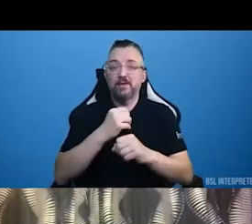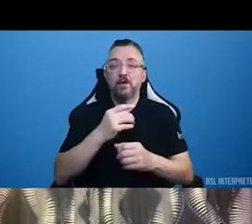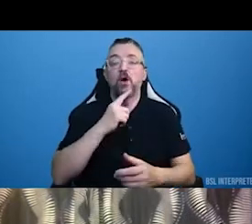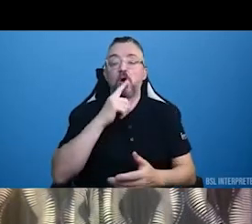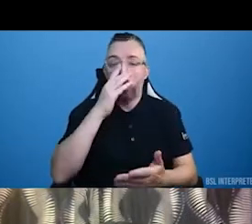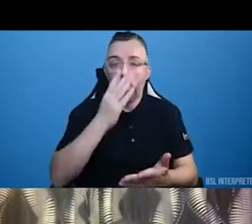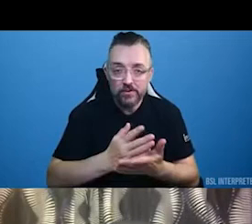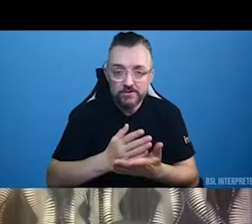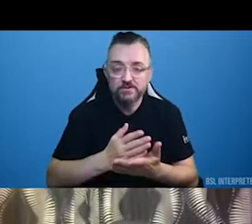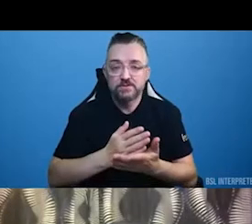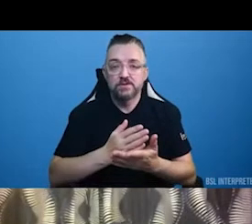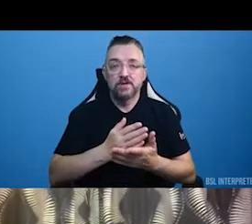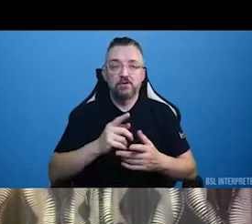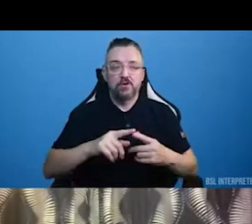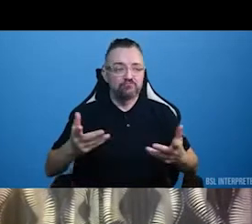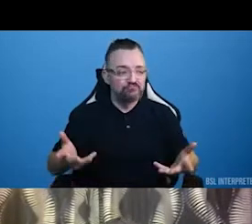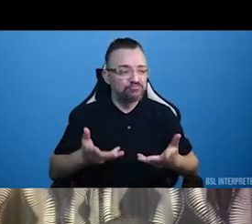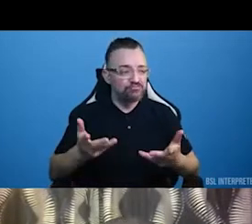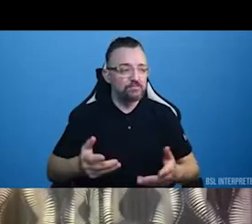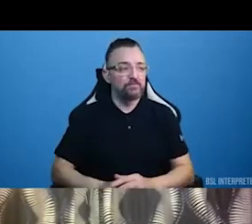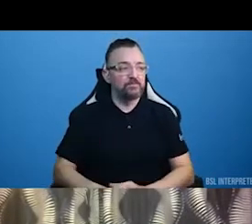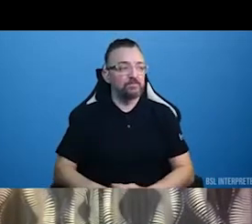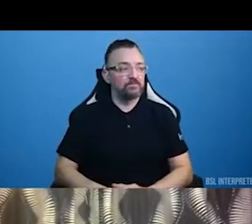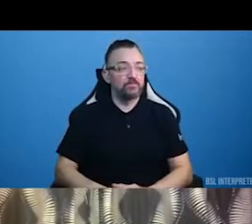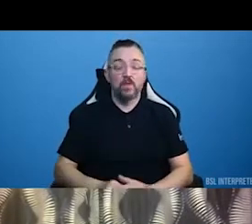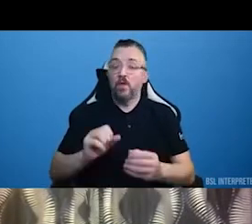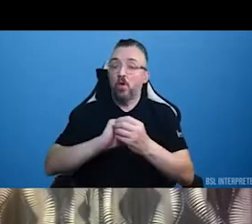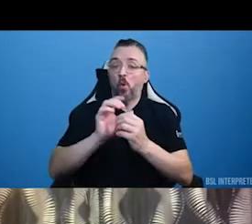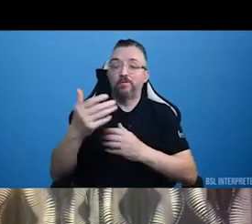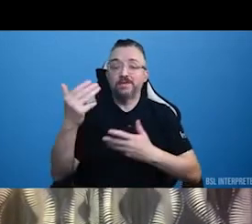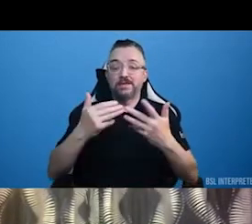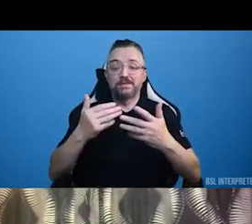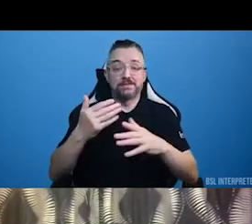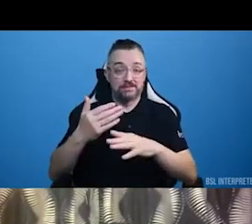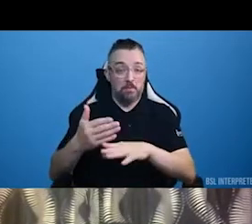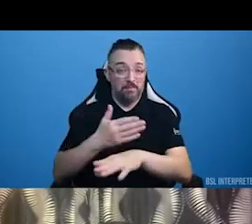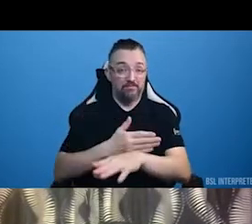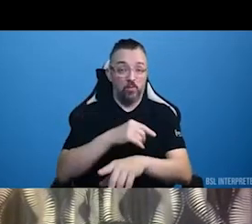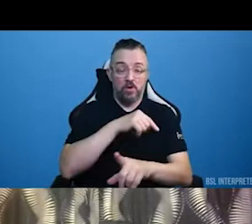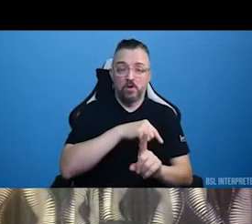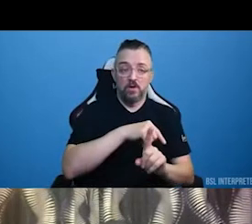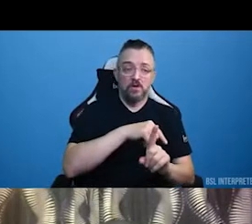as and when necessary. And before COVID-19 came in last year and kept things being online,